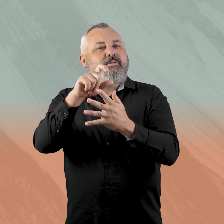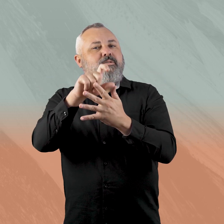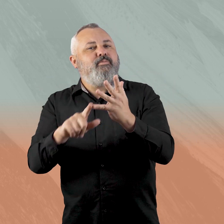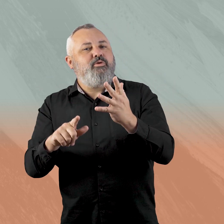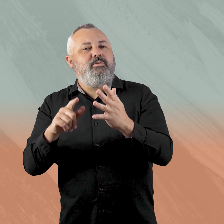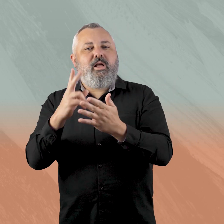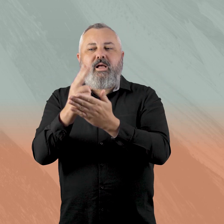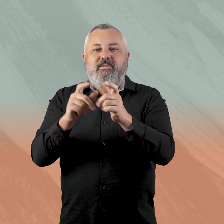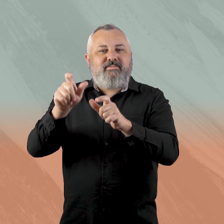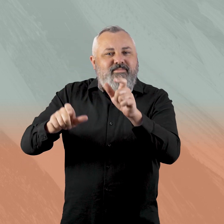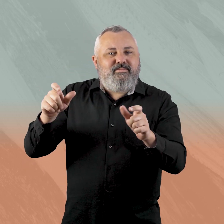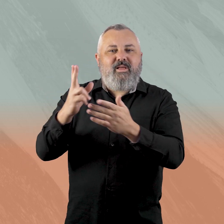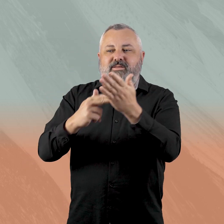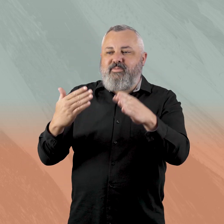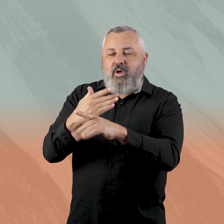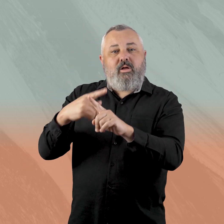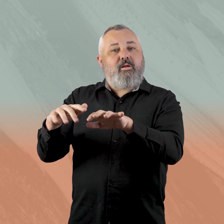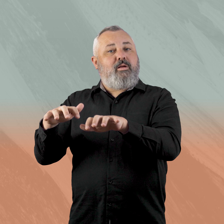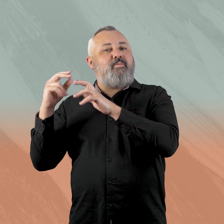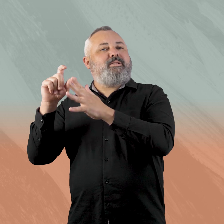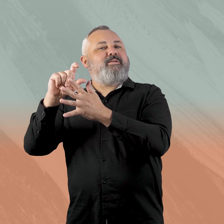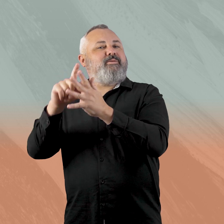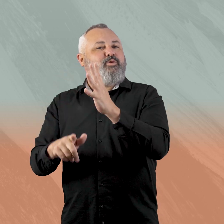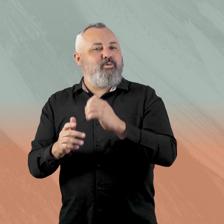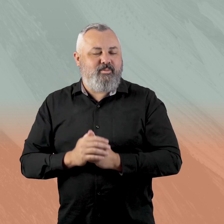disabled artists and arts workers and audiences with disability.